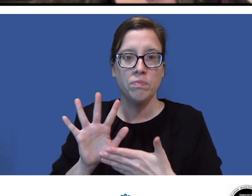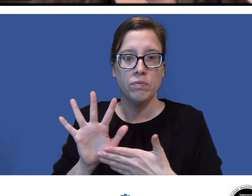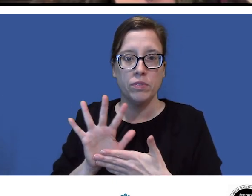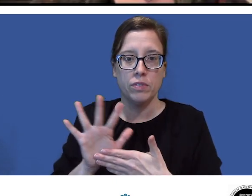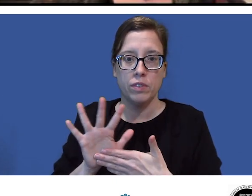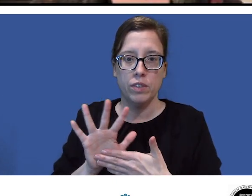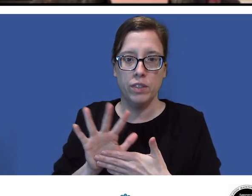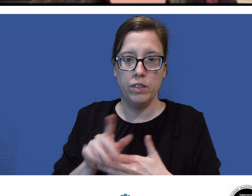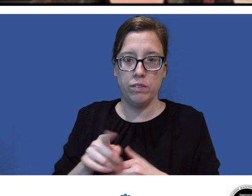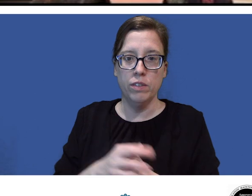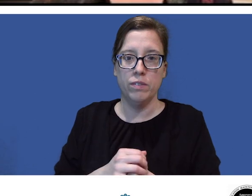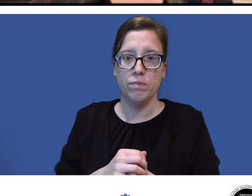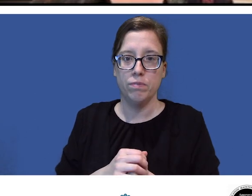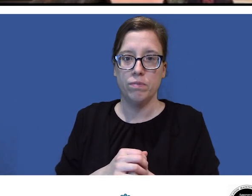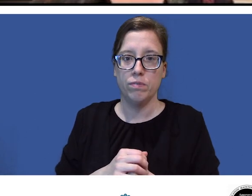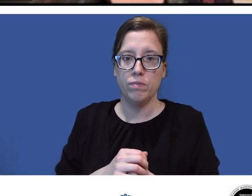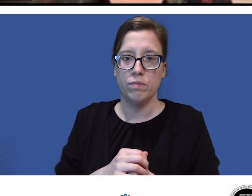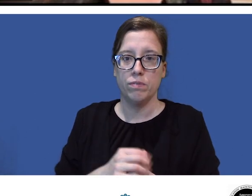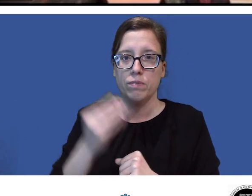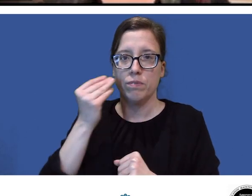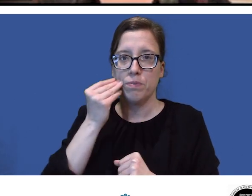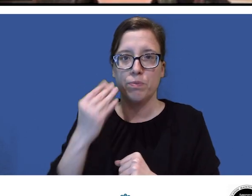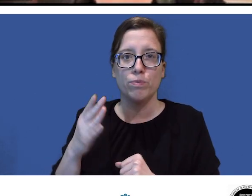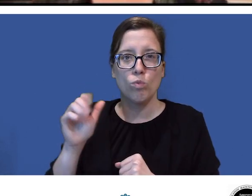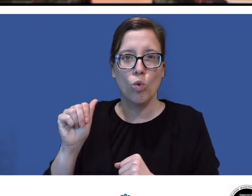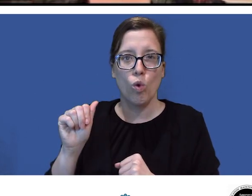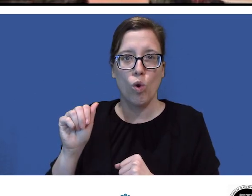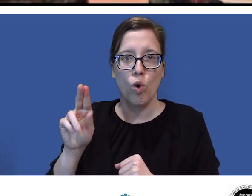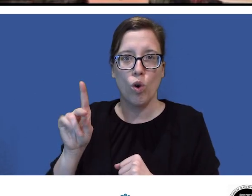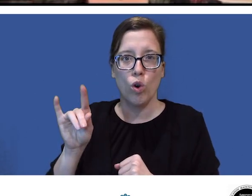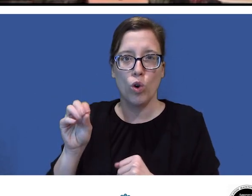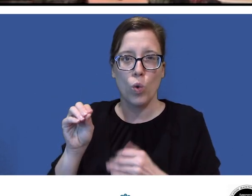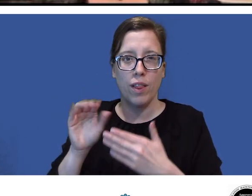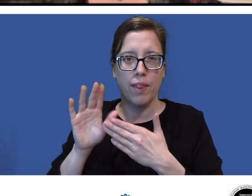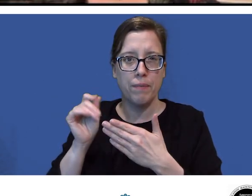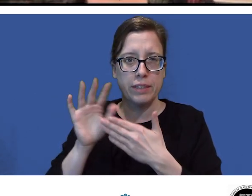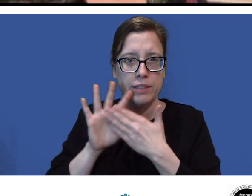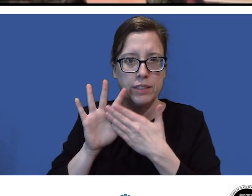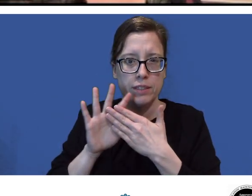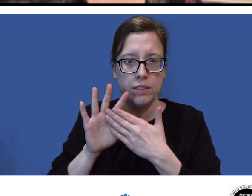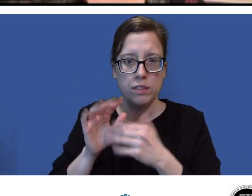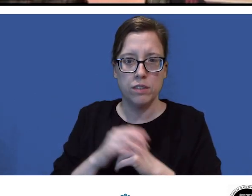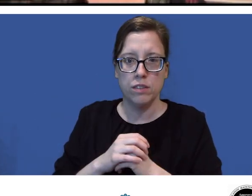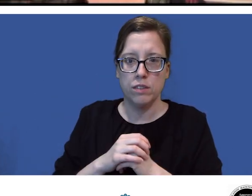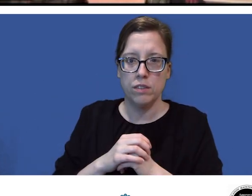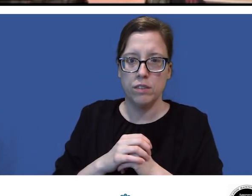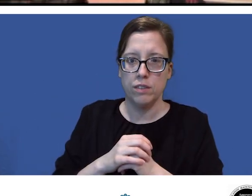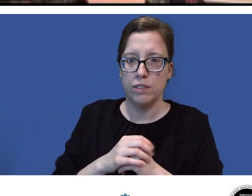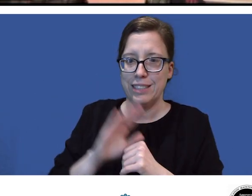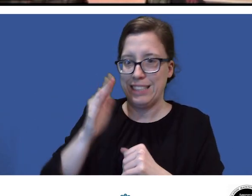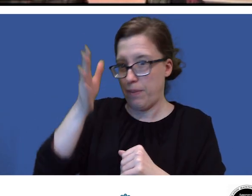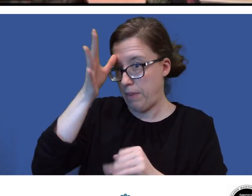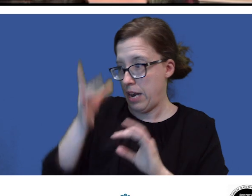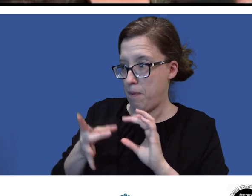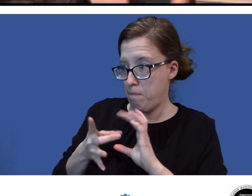But you can work with that, right? Kingston: Yes DJ: Yes, okay. KIngston: Okay. DJ: Did you understand it though? Kingston: No.